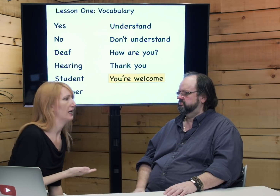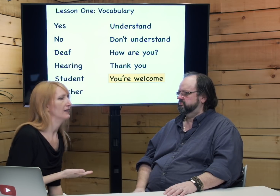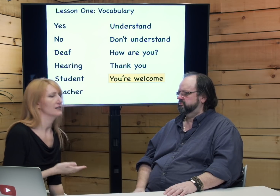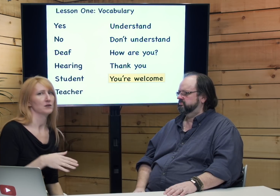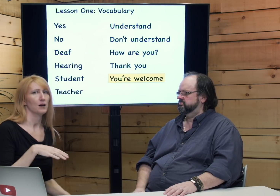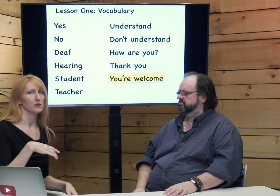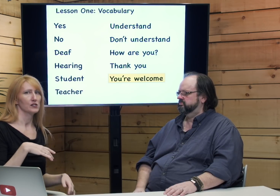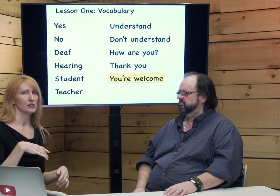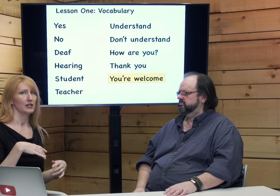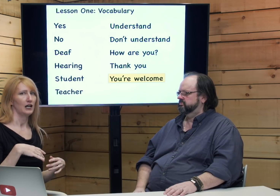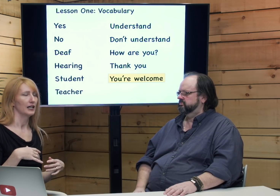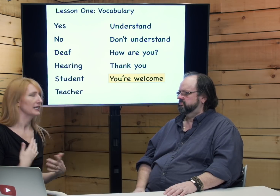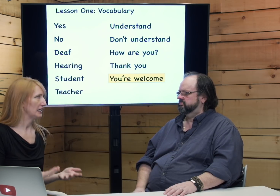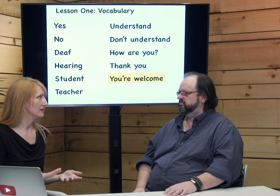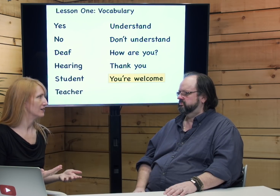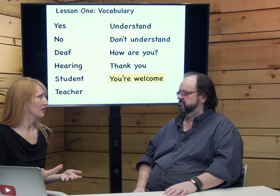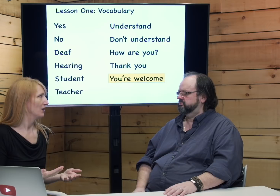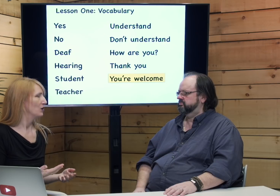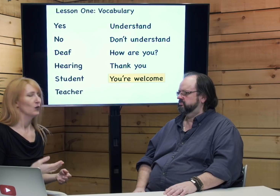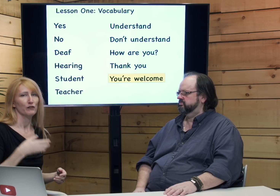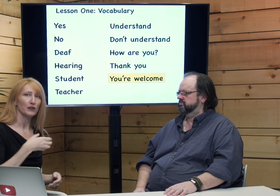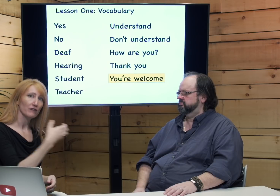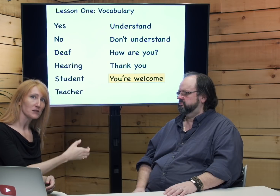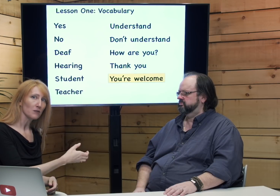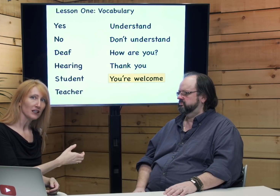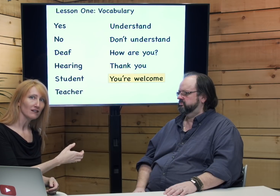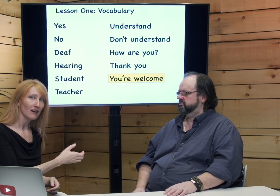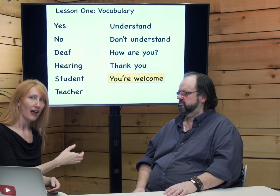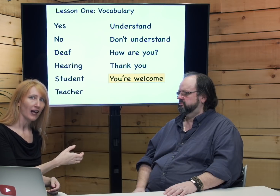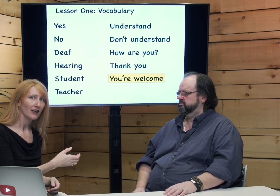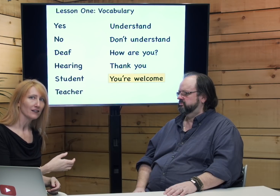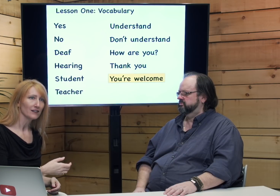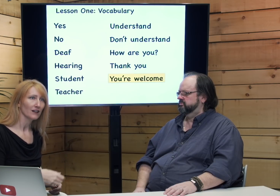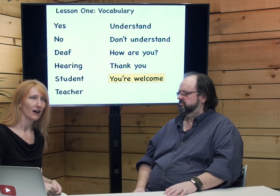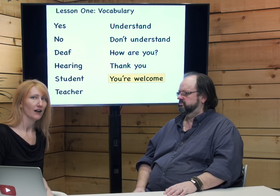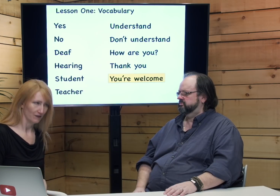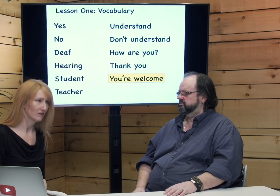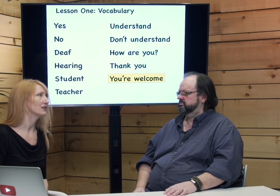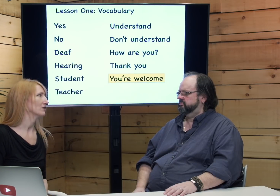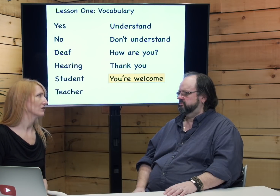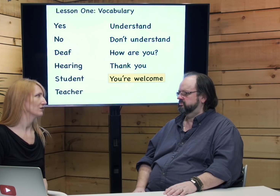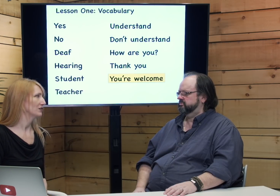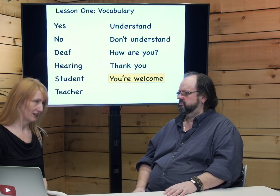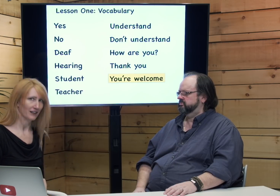that sometimes kids if you give them something and they'll say like this